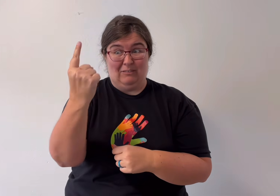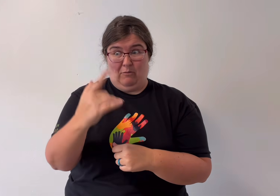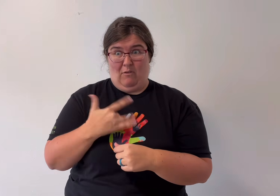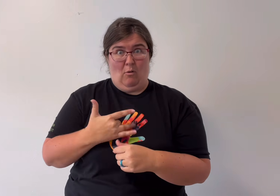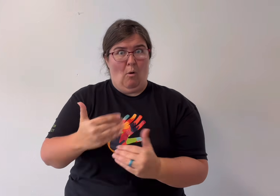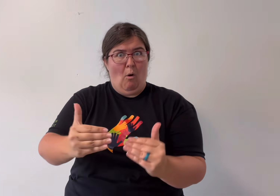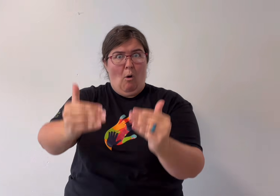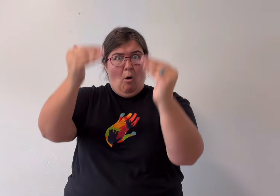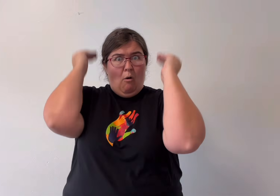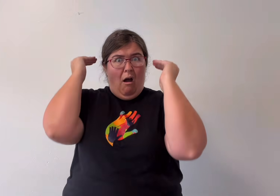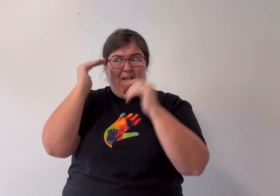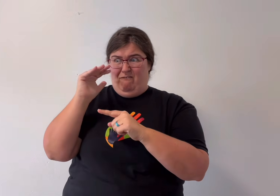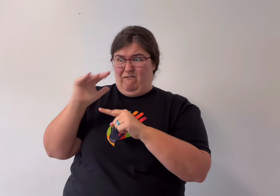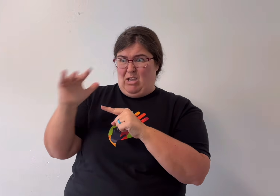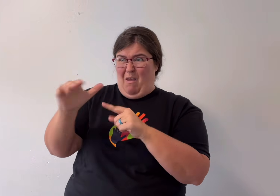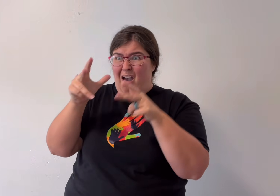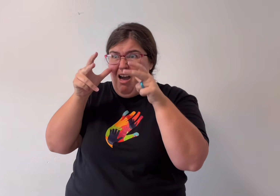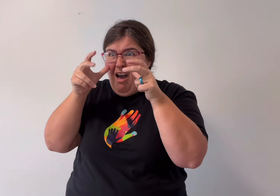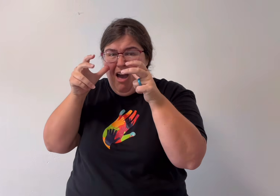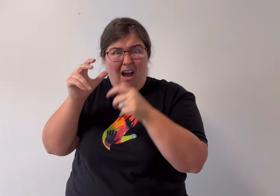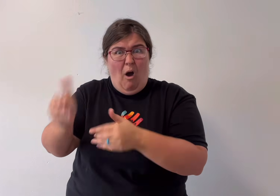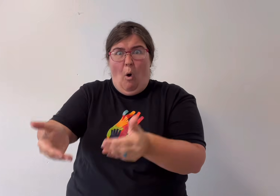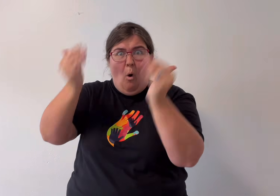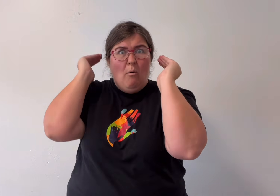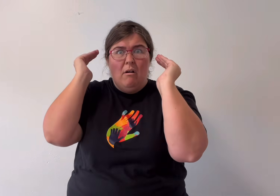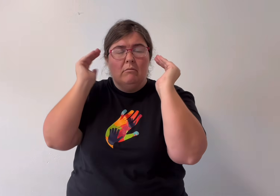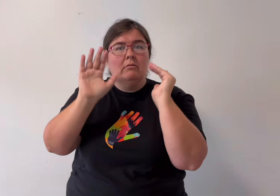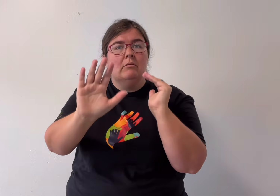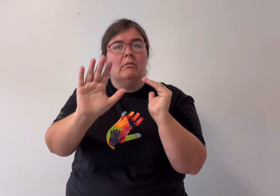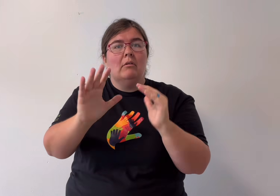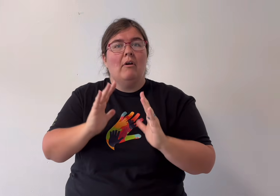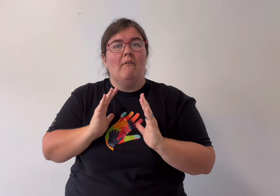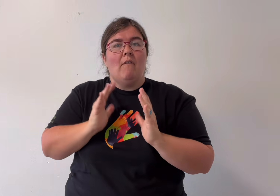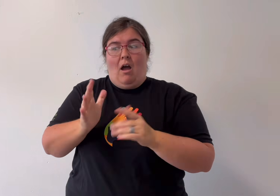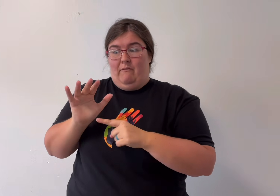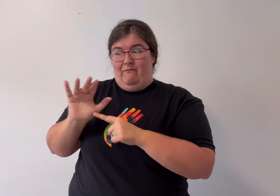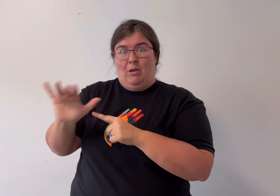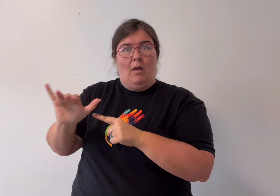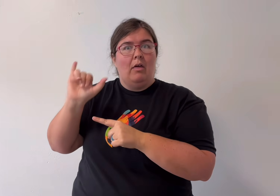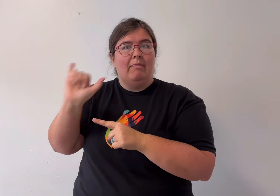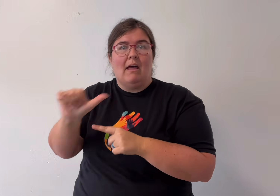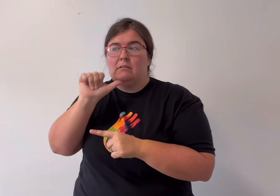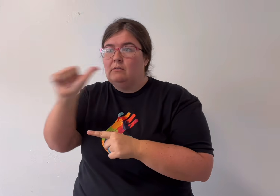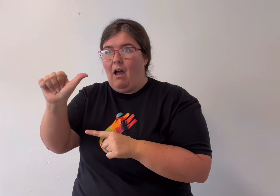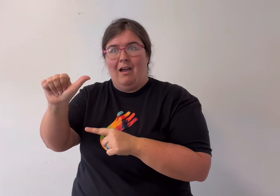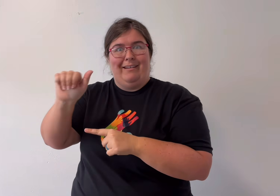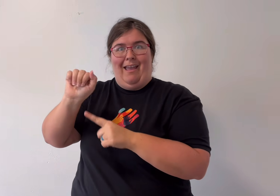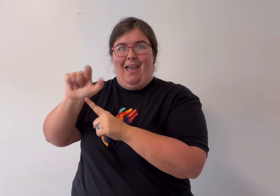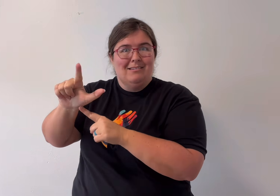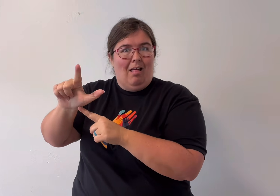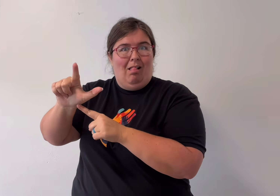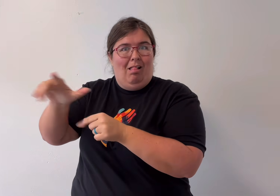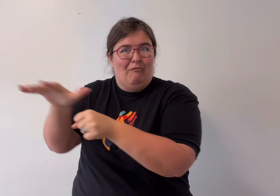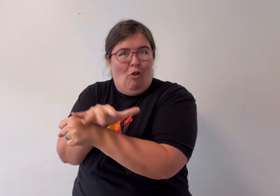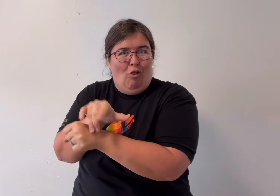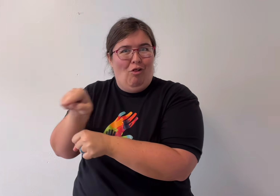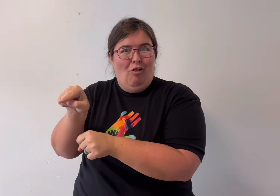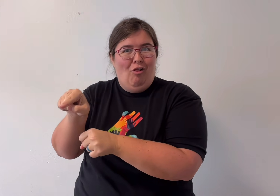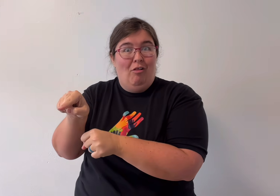So, if someone feels overwhelmed with trying to understand fingerspelling, they need to know that that's just fine because ASL is not fingerspelling.